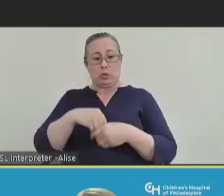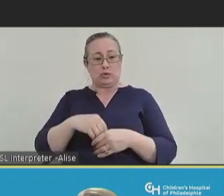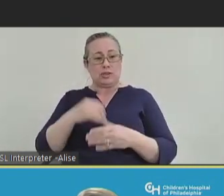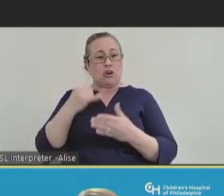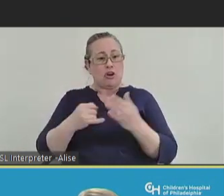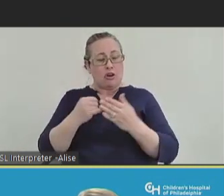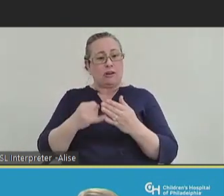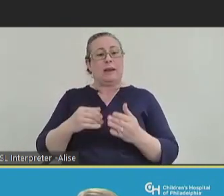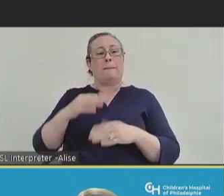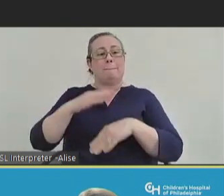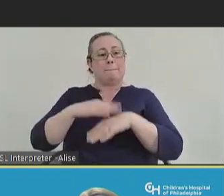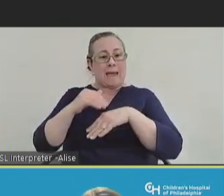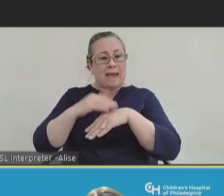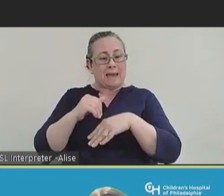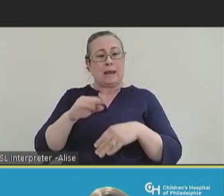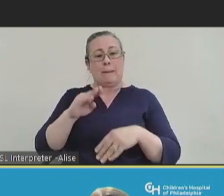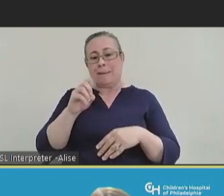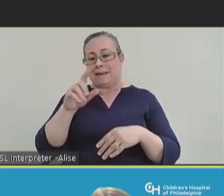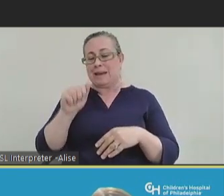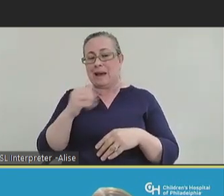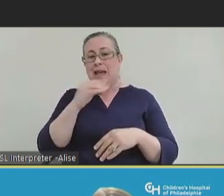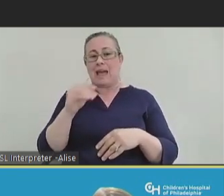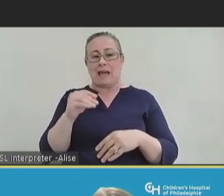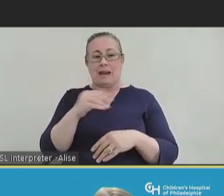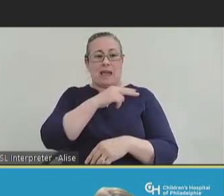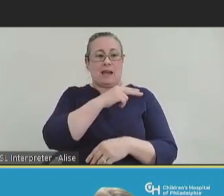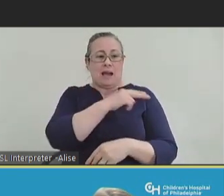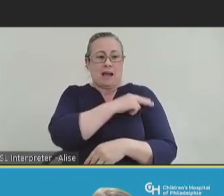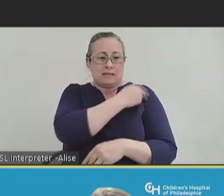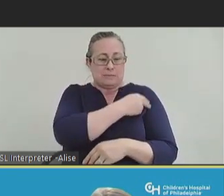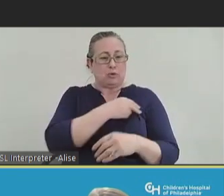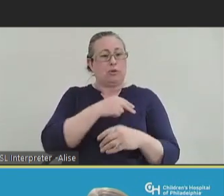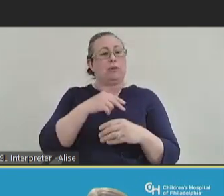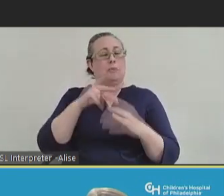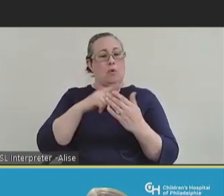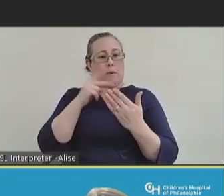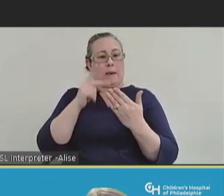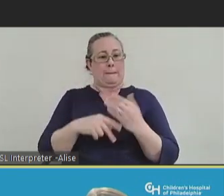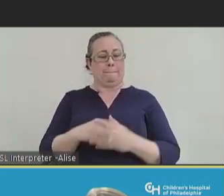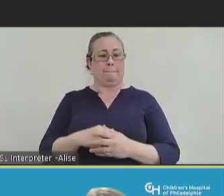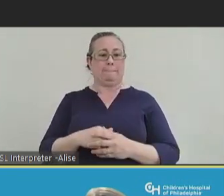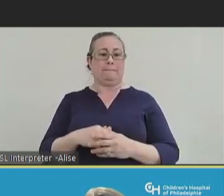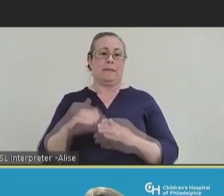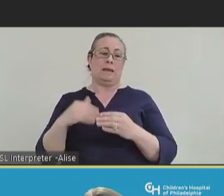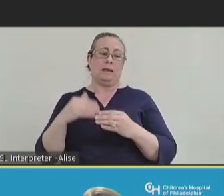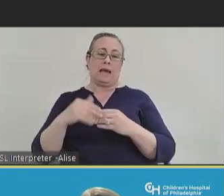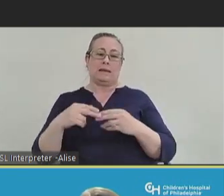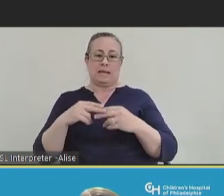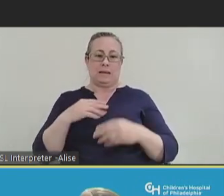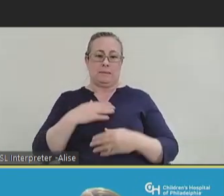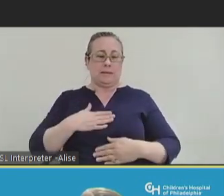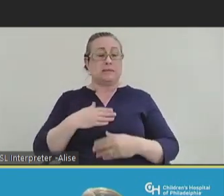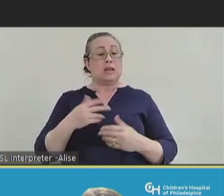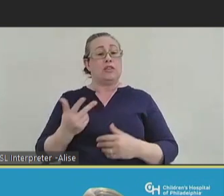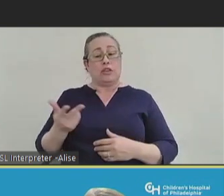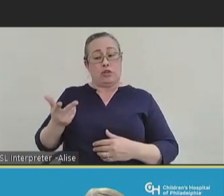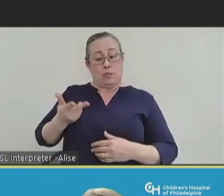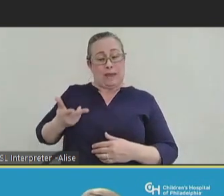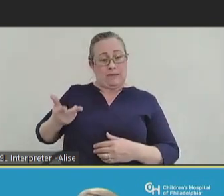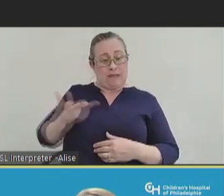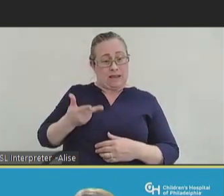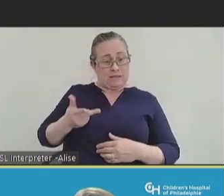a media program, and a hospital school program. The three of us that are here on this call,